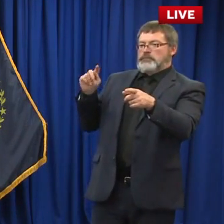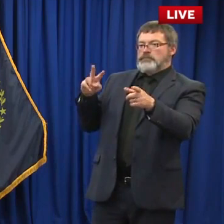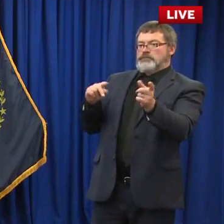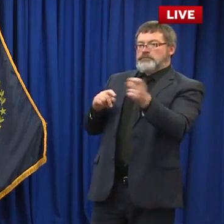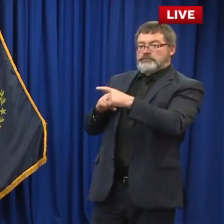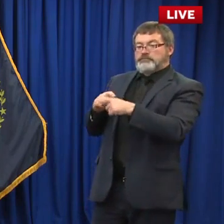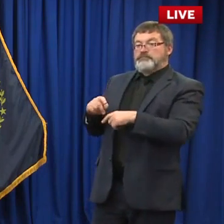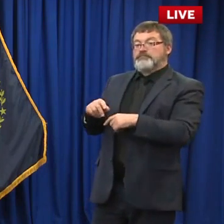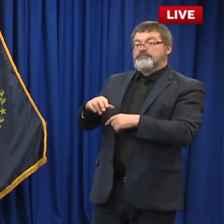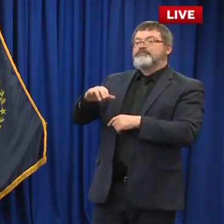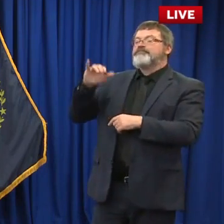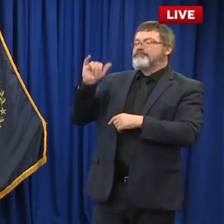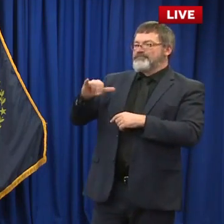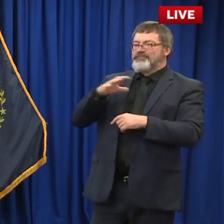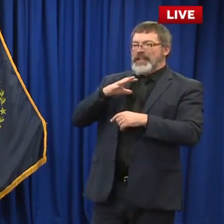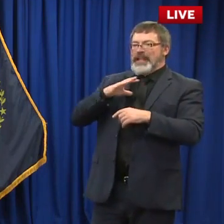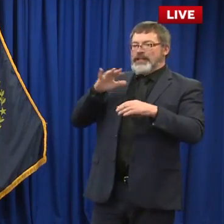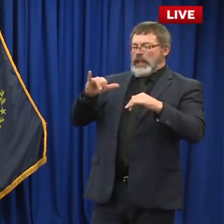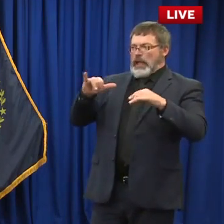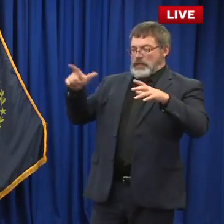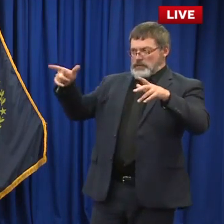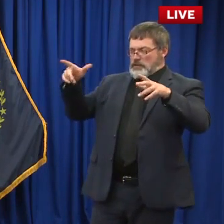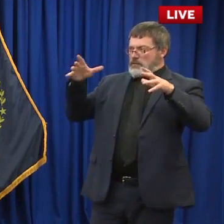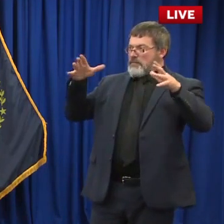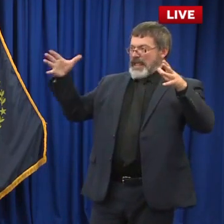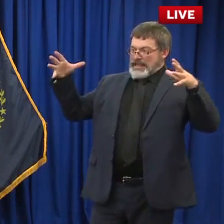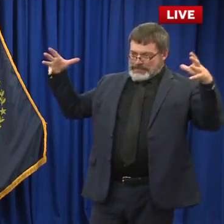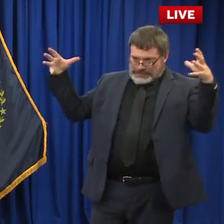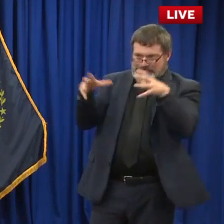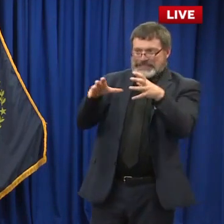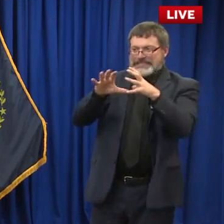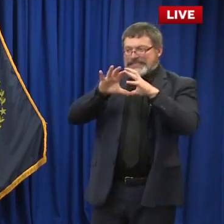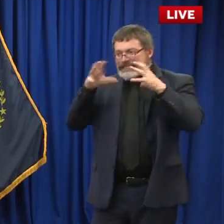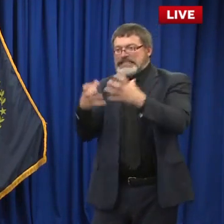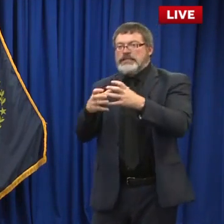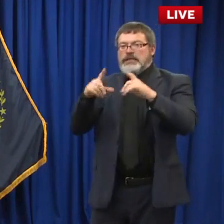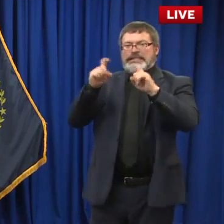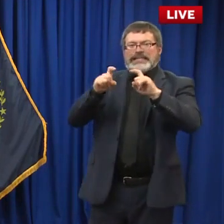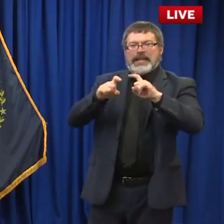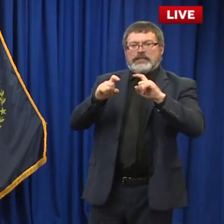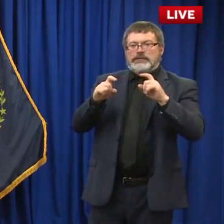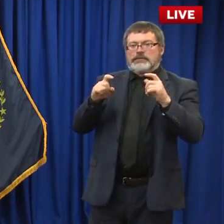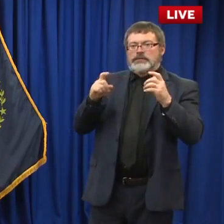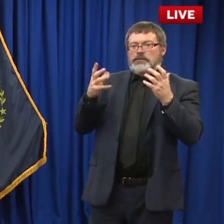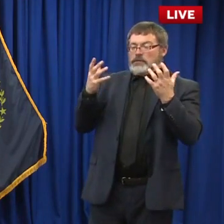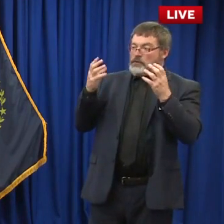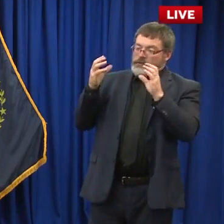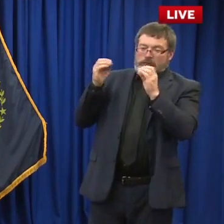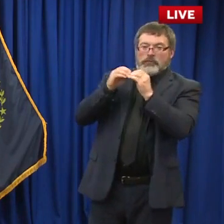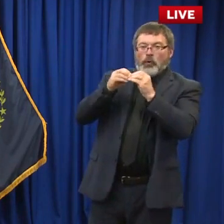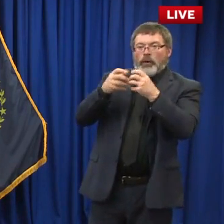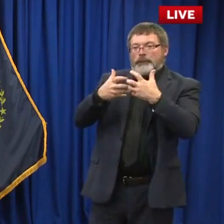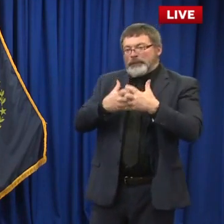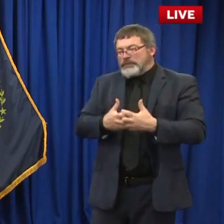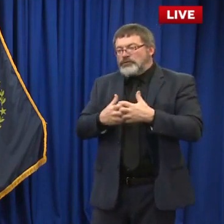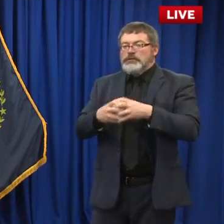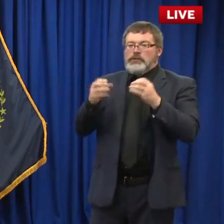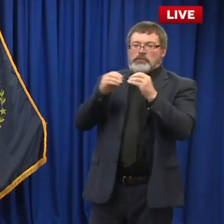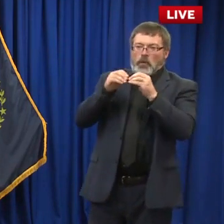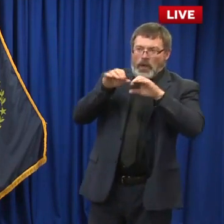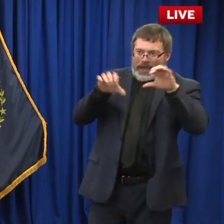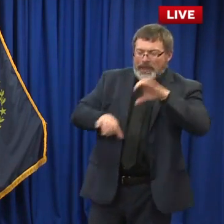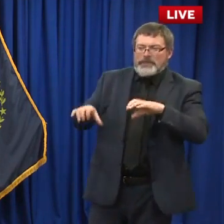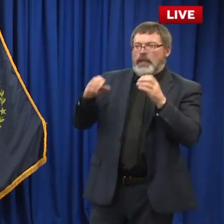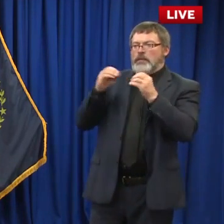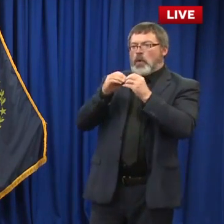COMMISSIONER, IN ADDITION TO THE GROUP TESTING THAT WILL THEORETICALLY KIND OF BUILD IN SOME CAPACITY, WHEN -- YOU SAID YOU'VE BEEN TRYING TO GET MORE MACHINES AND MORE TESTING